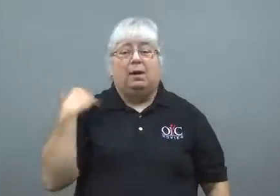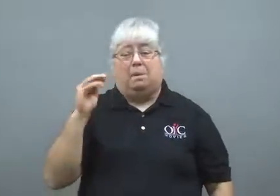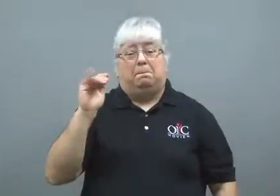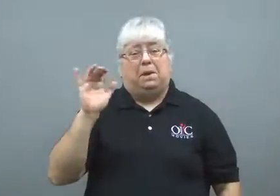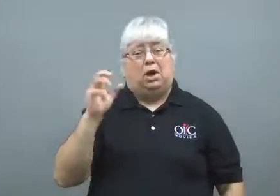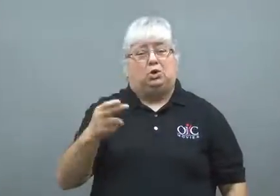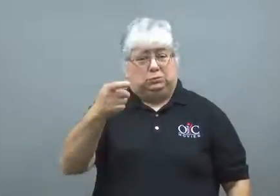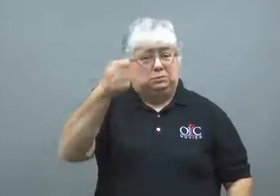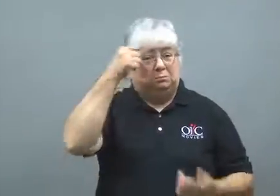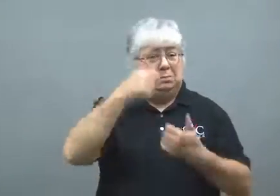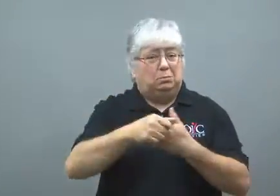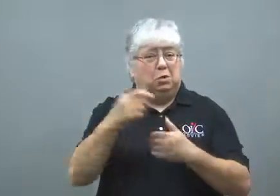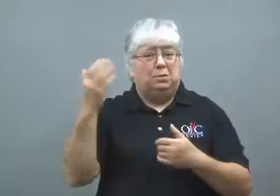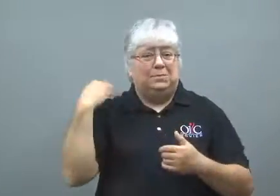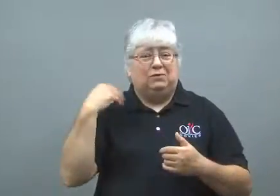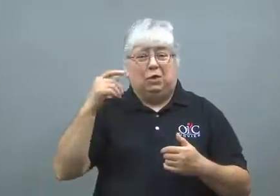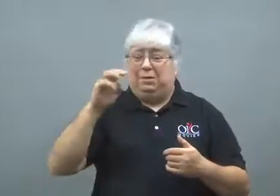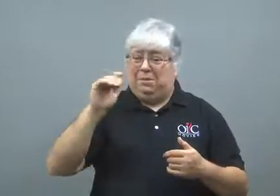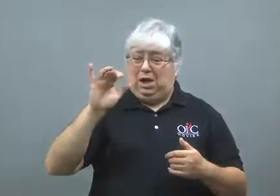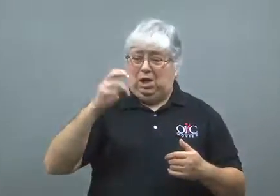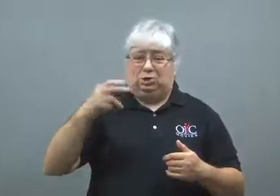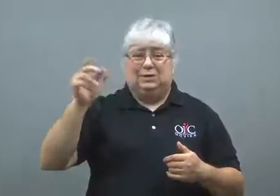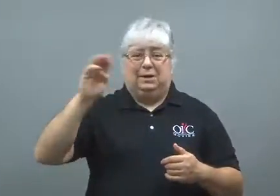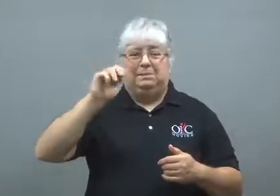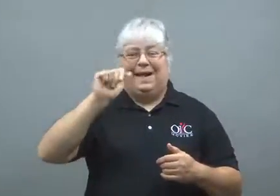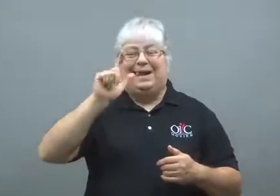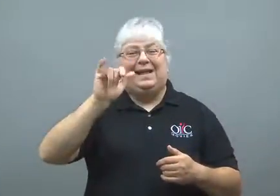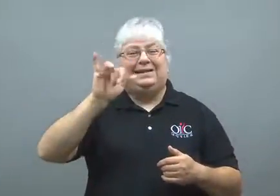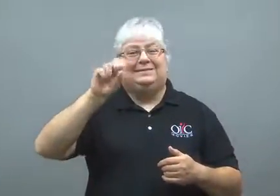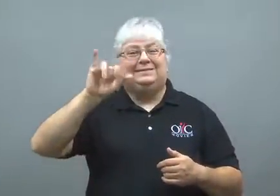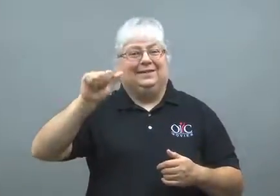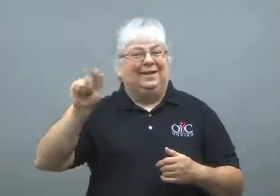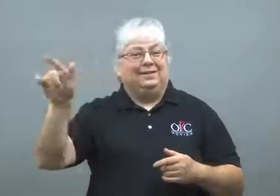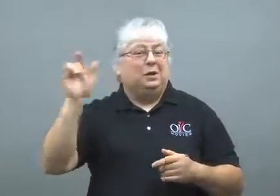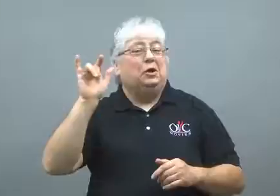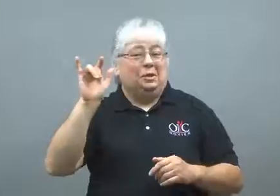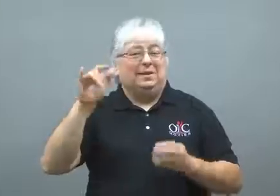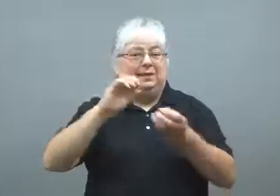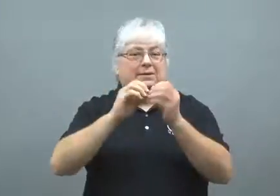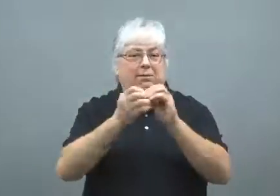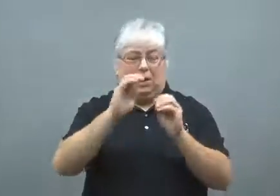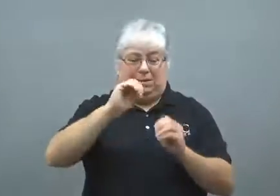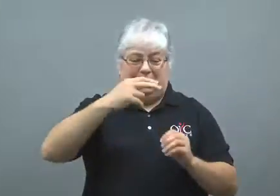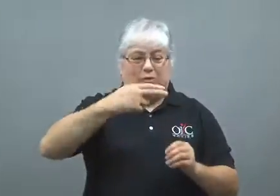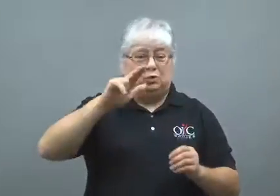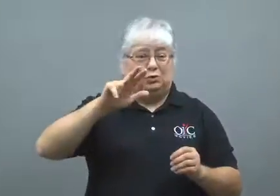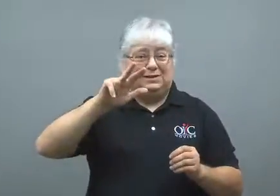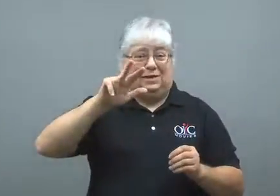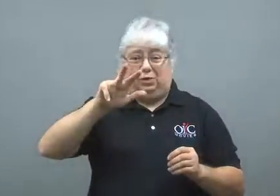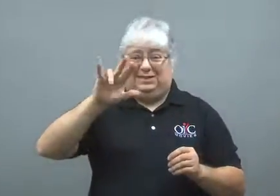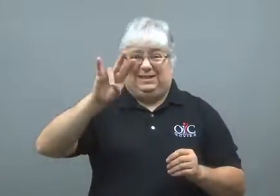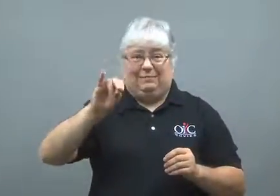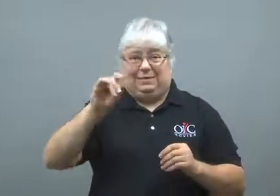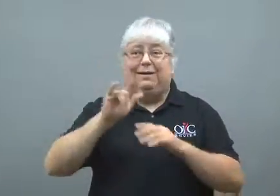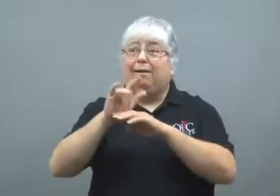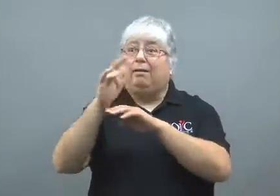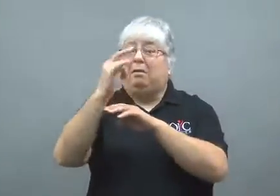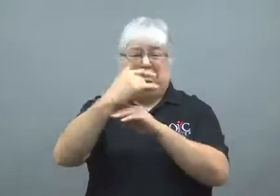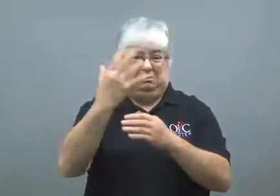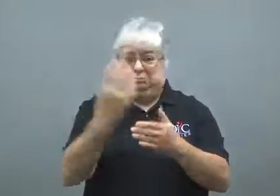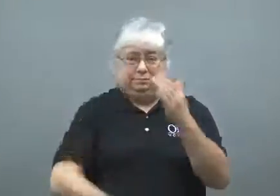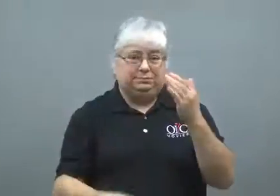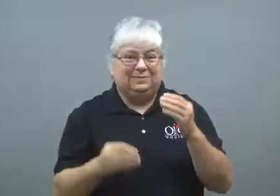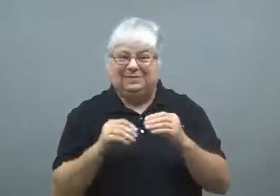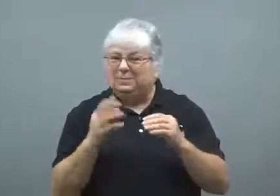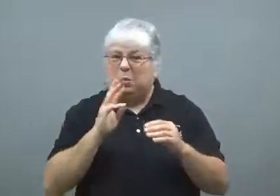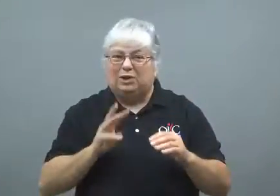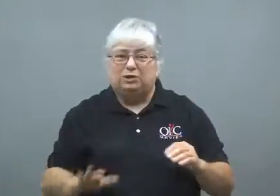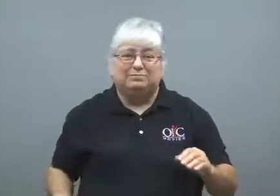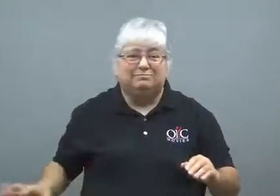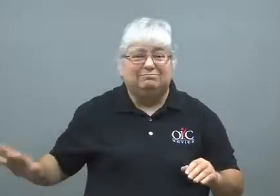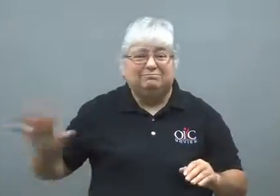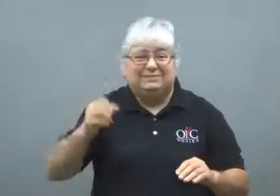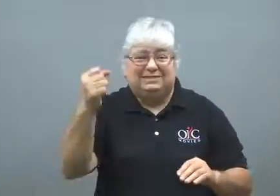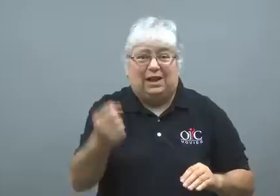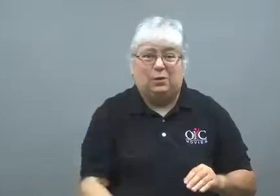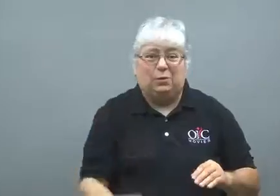Now remember in March, Malaysia flight MH370